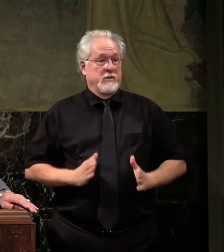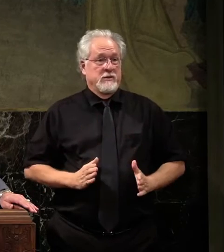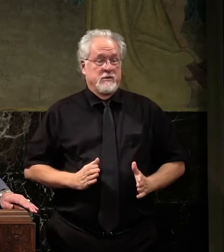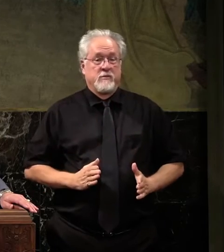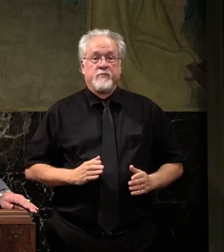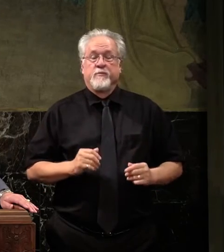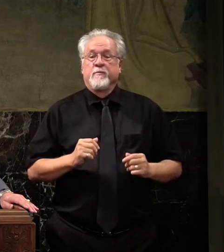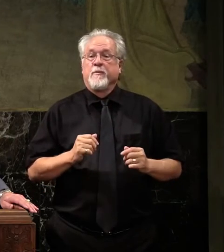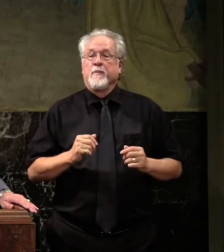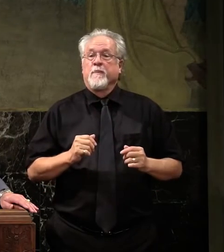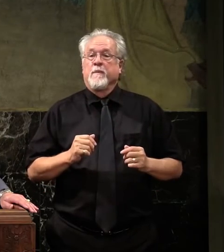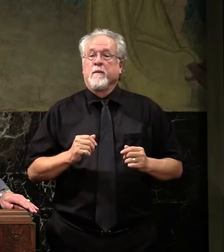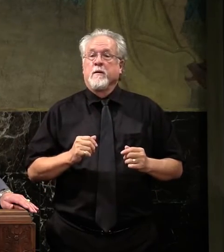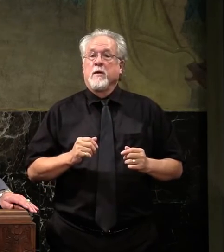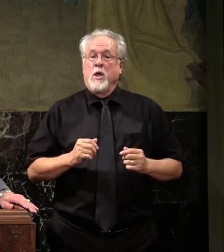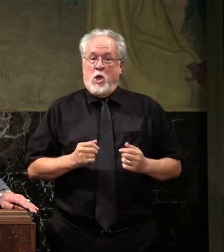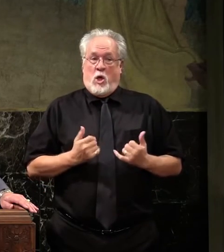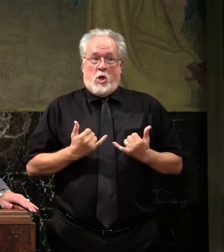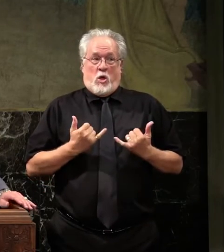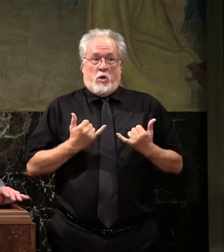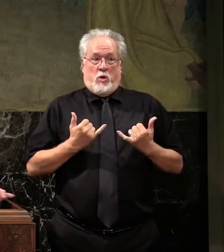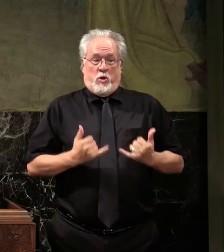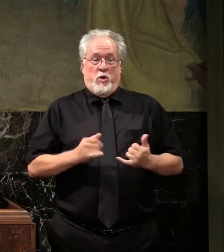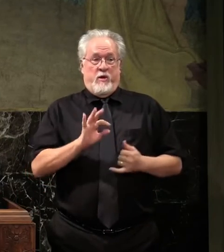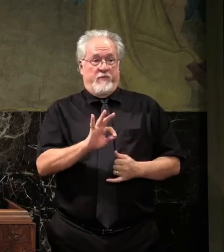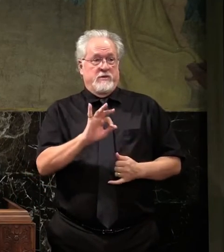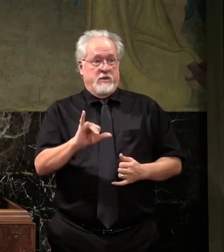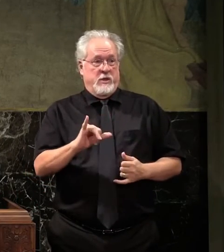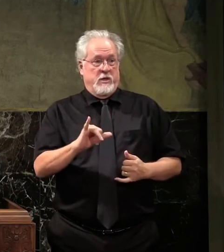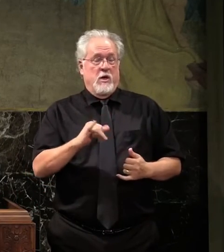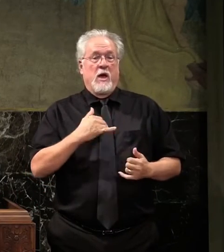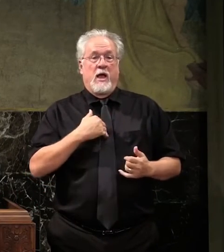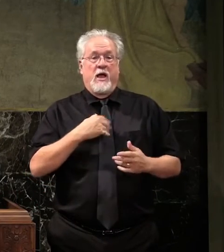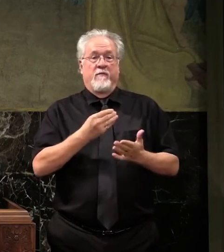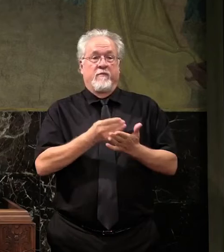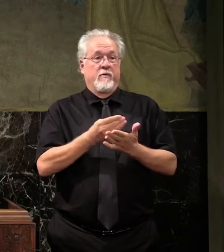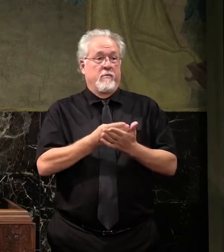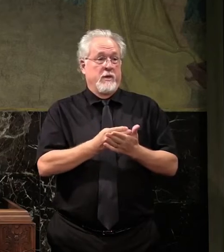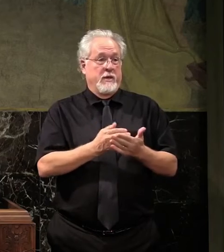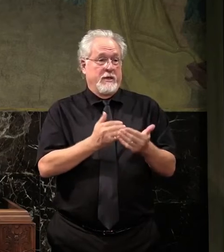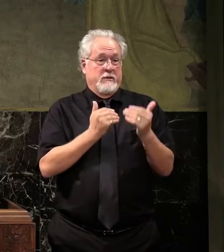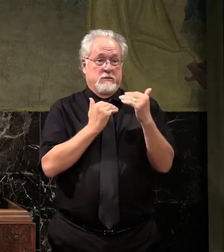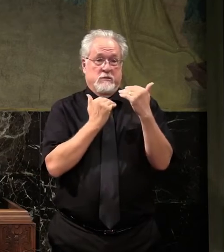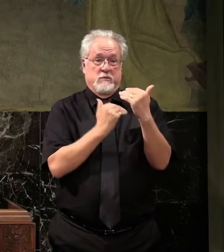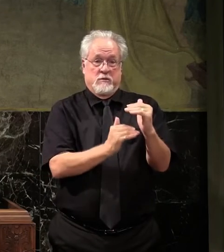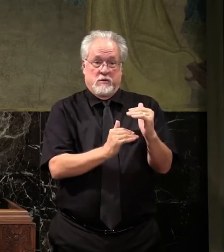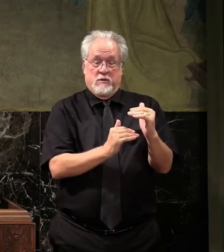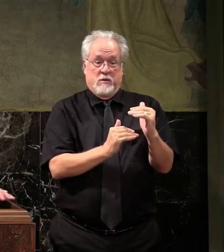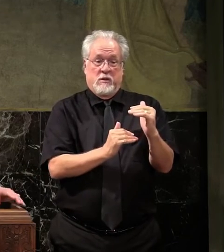that the current fiscal year has a revenue shortfall that likely will get two